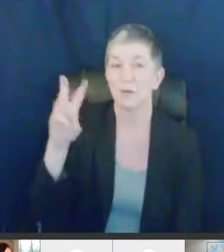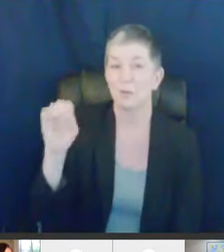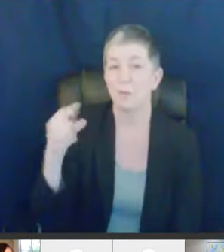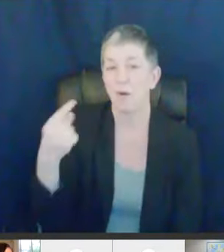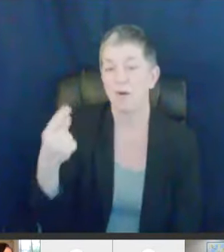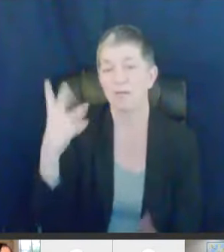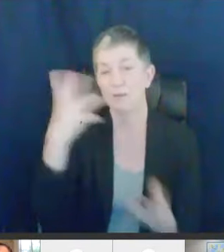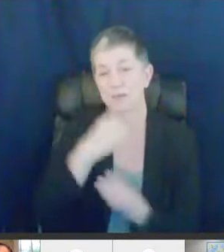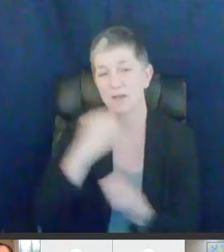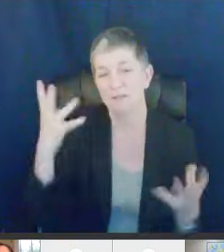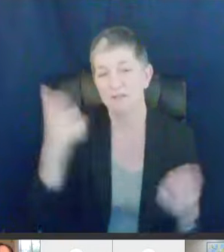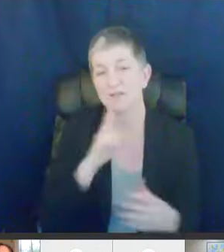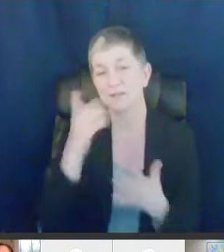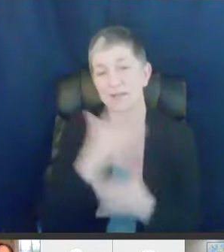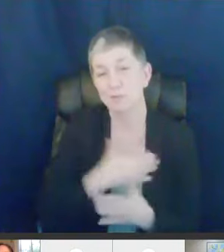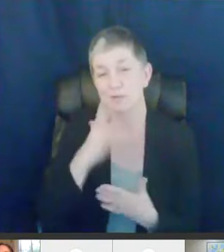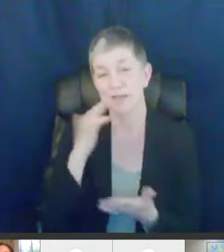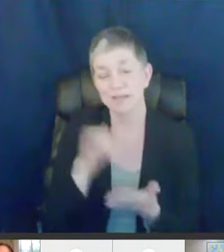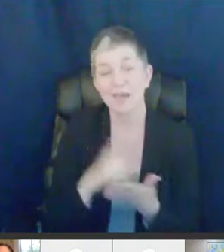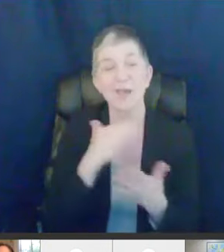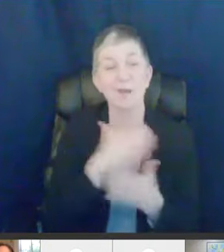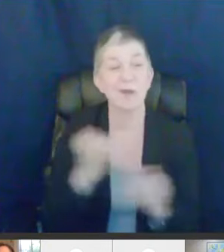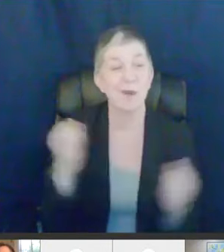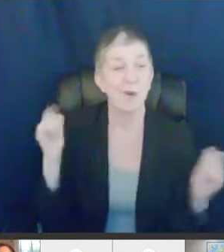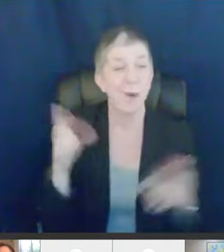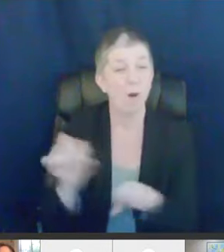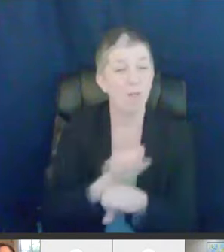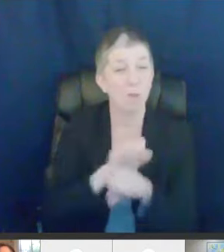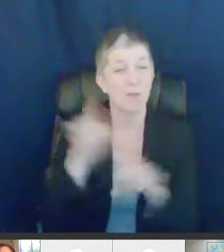really appreciate that and appreciate all the work that you do every day and